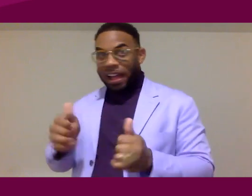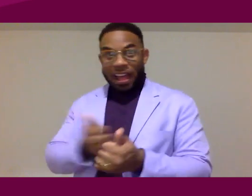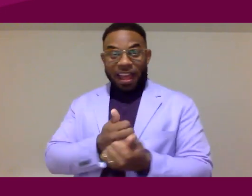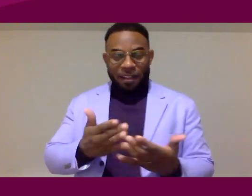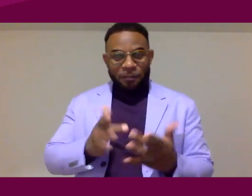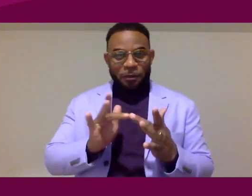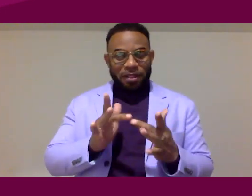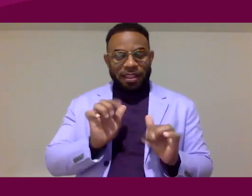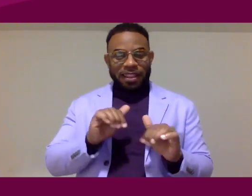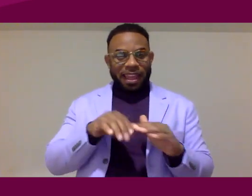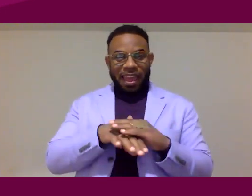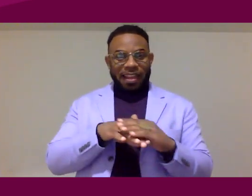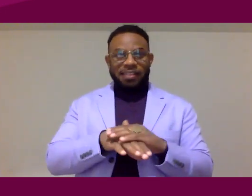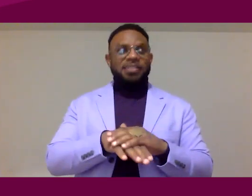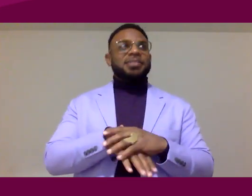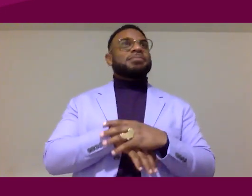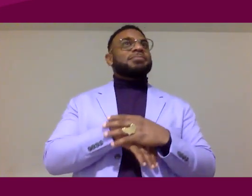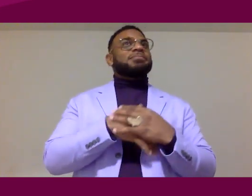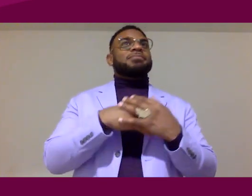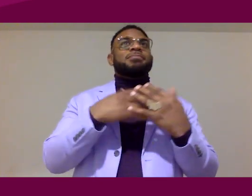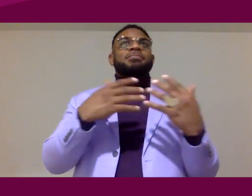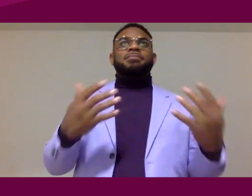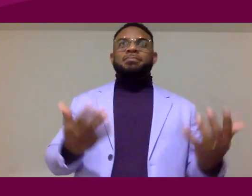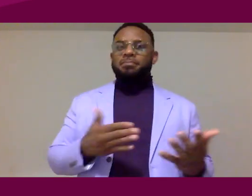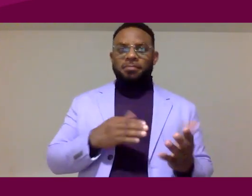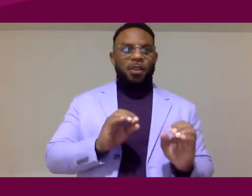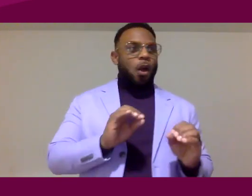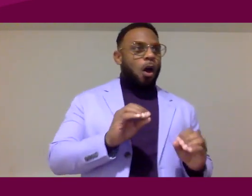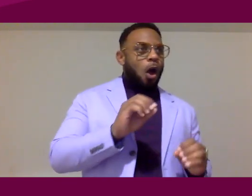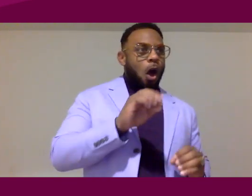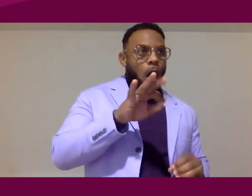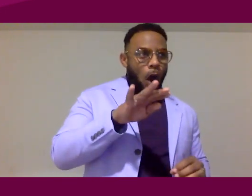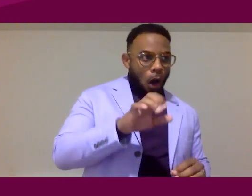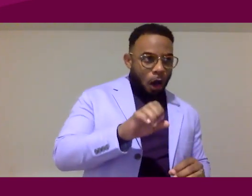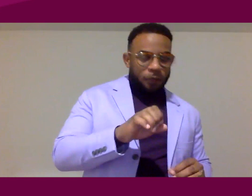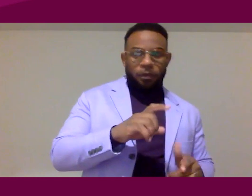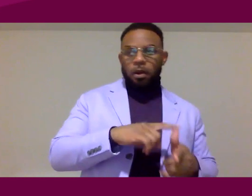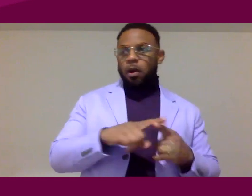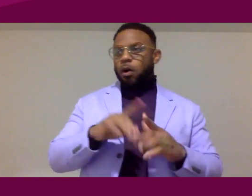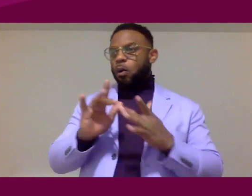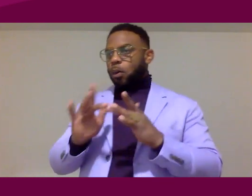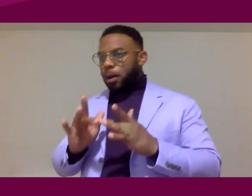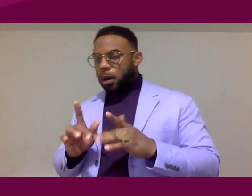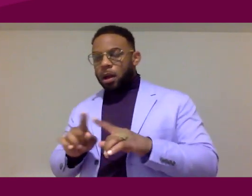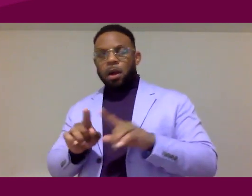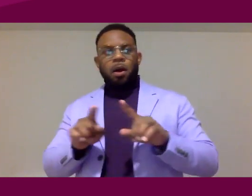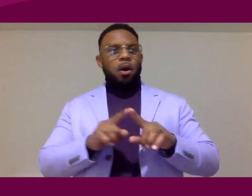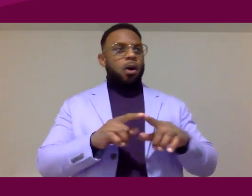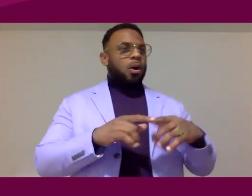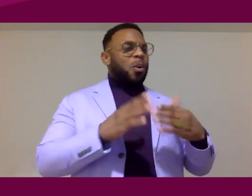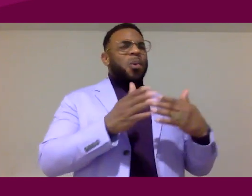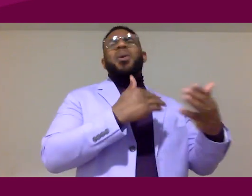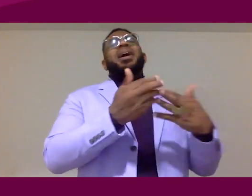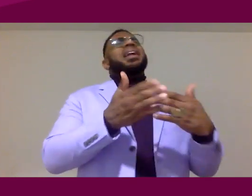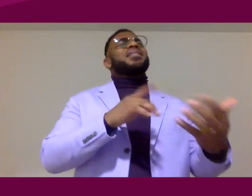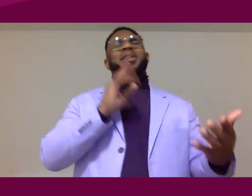So that they can access Office as well as the websites as well as whatever they're looking